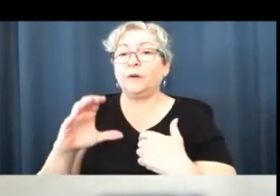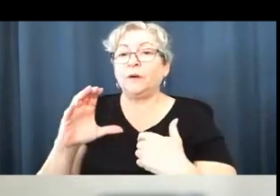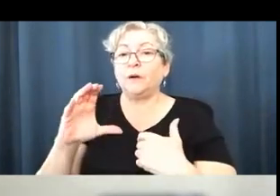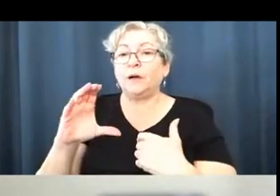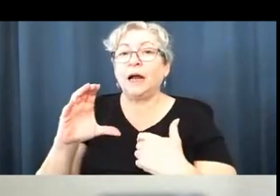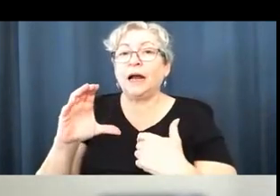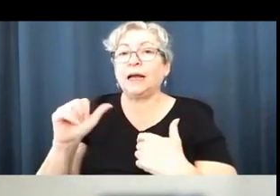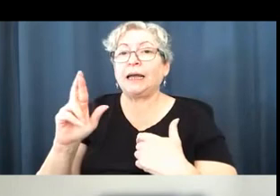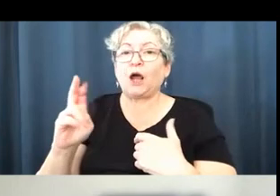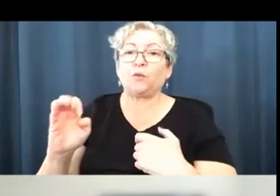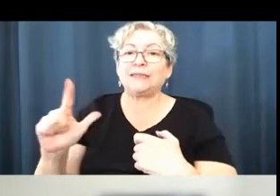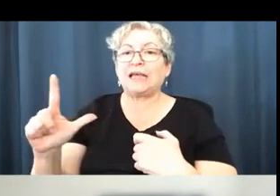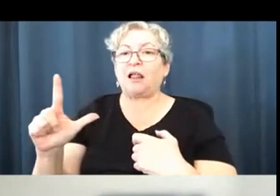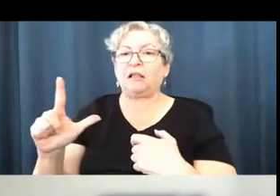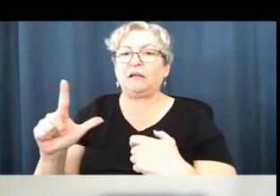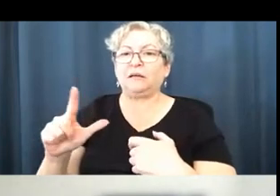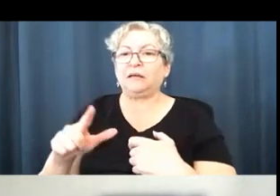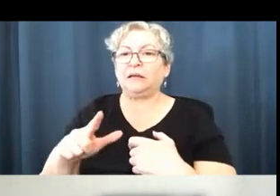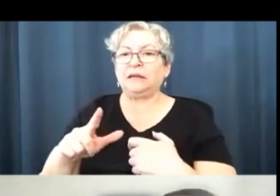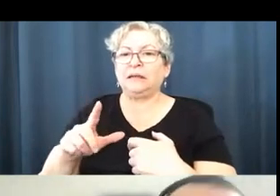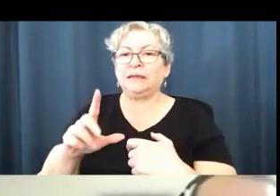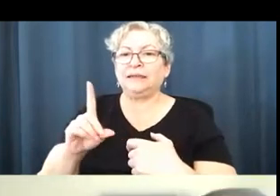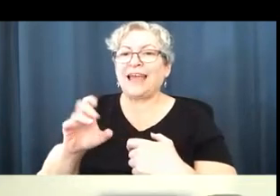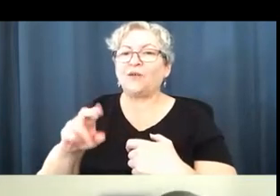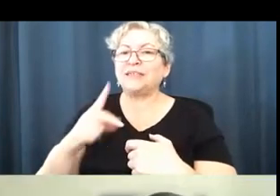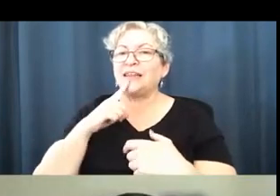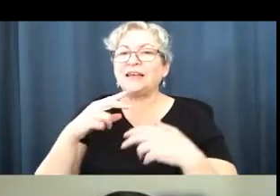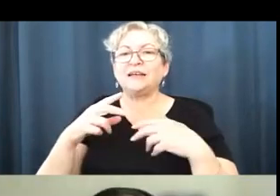Yeah, this is Darren's favorite thing. Those little slideshow things that rotate